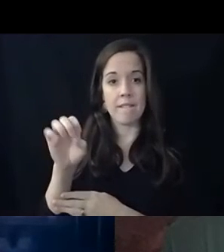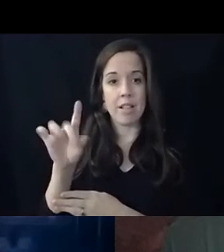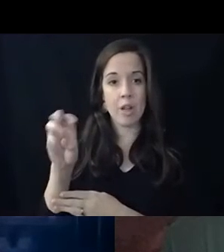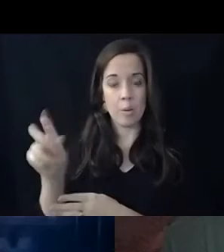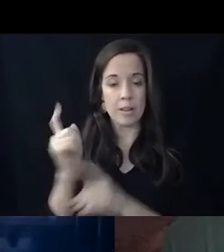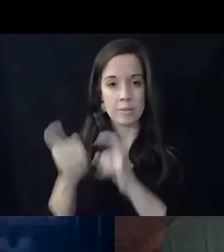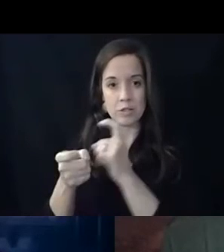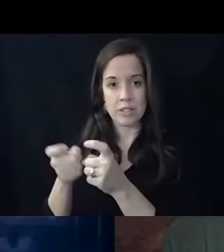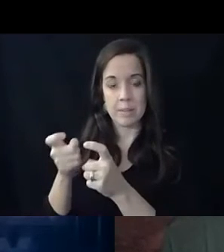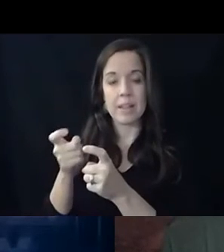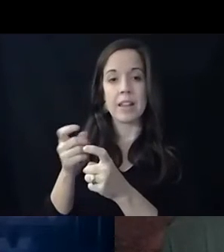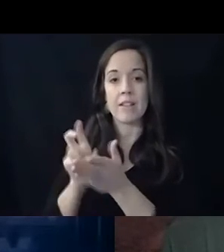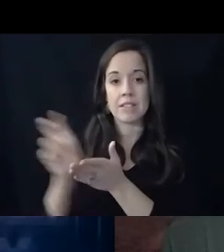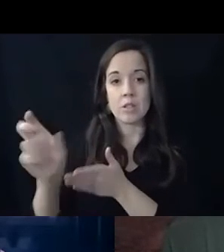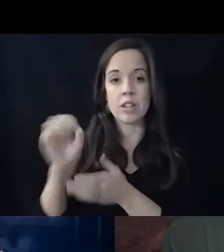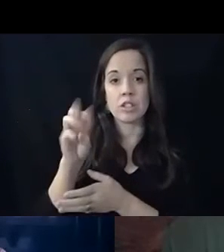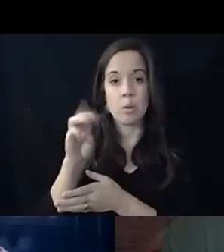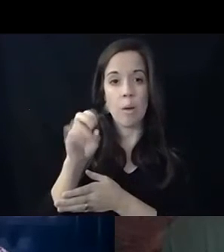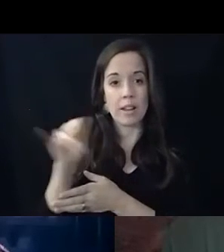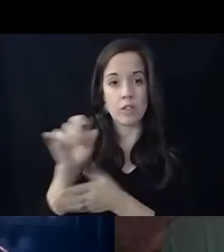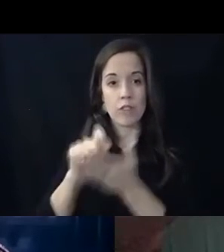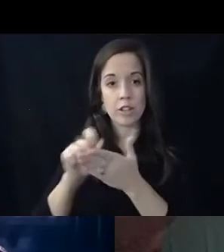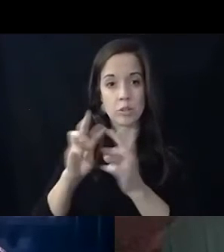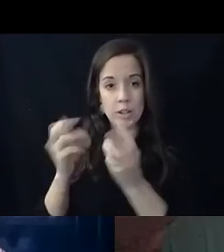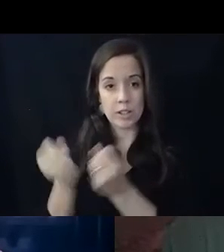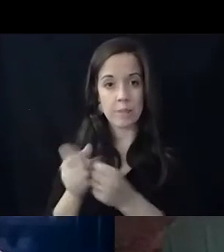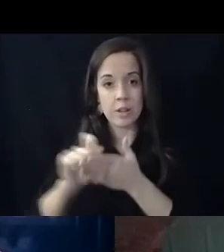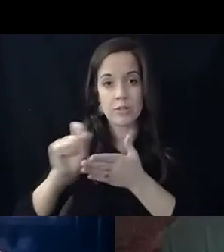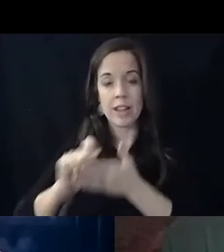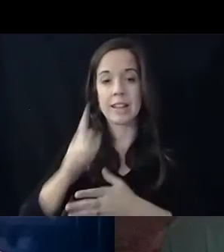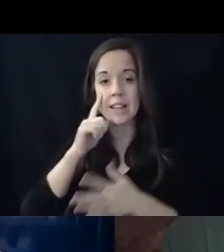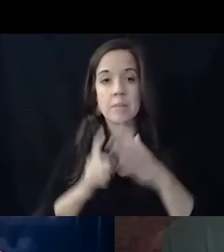scholarship to the Sewanee Writer's Workshop. Her writing has appeared in or is forthcoming